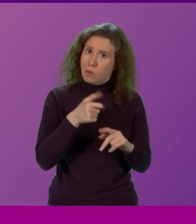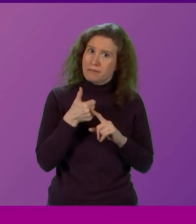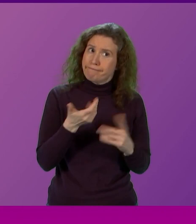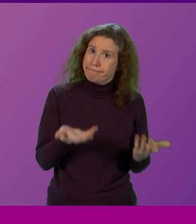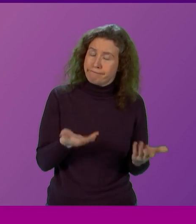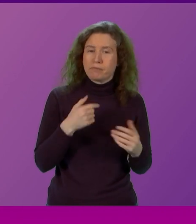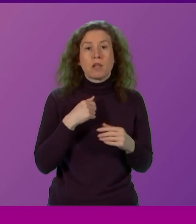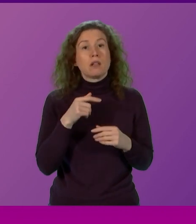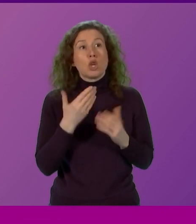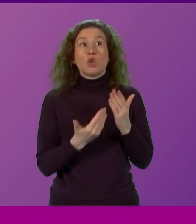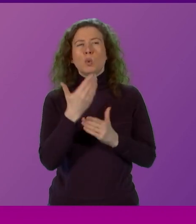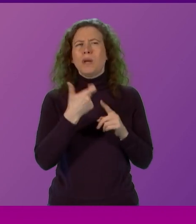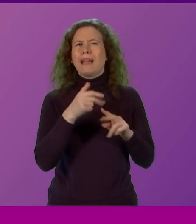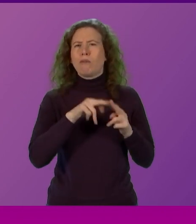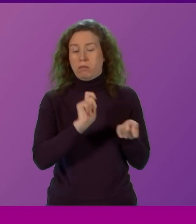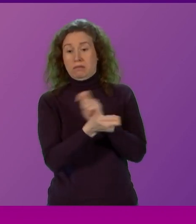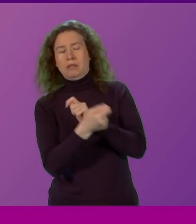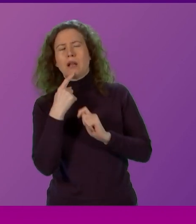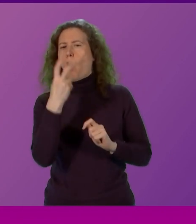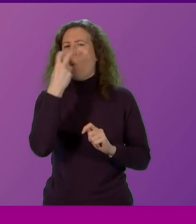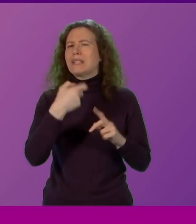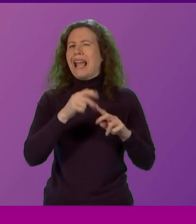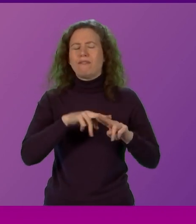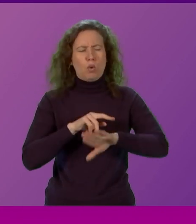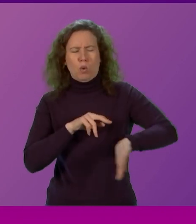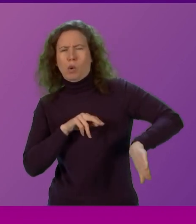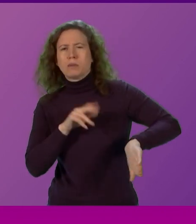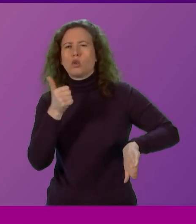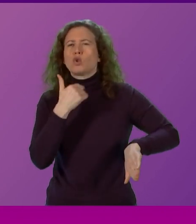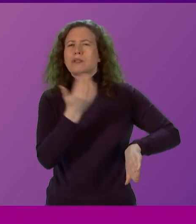The new Kate Forbes seems to be saying that the old Kate Forbes is not up to the job.